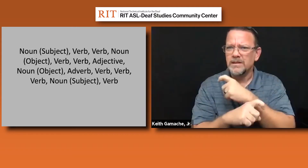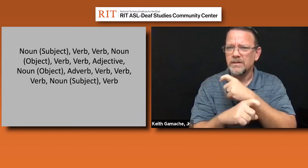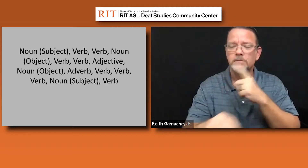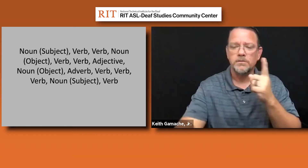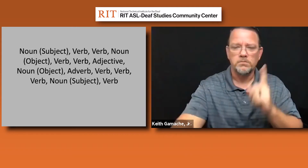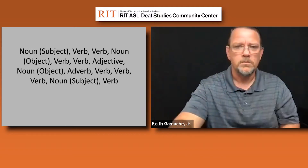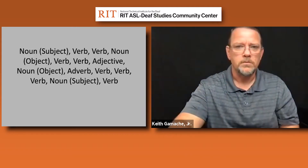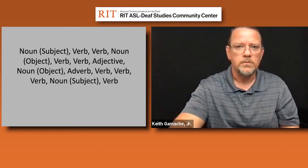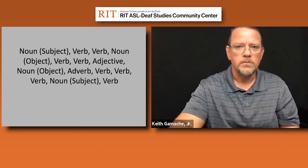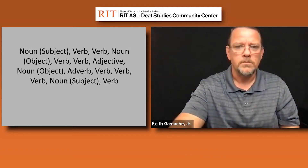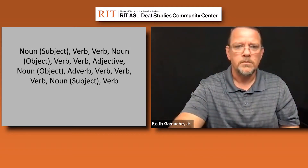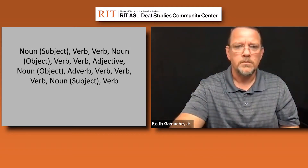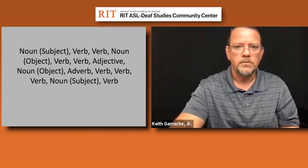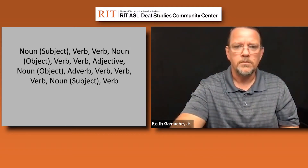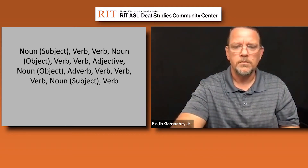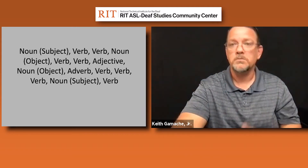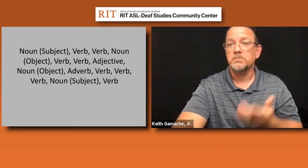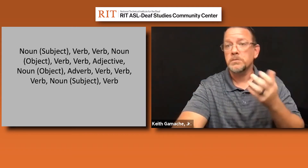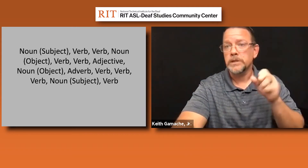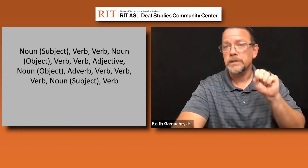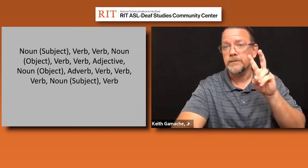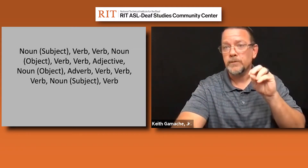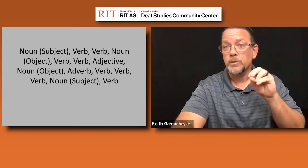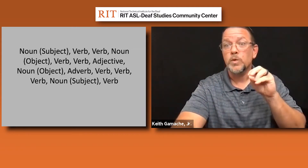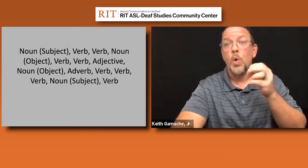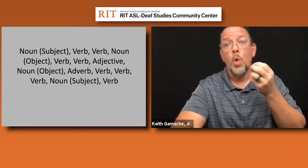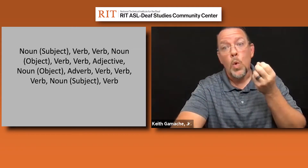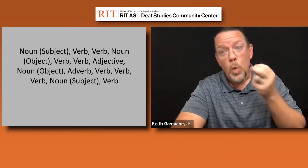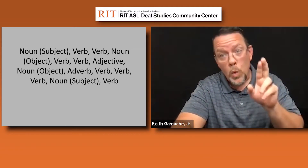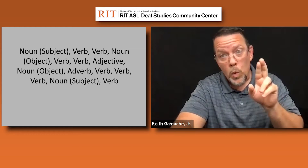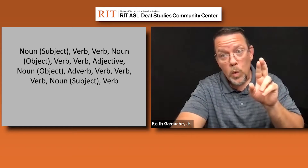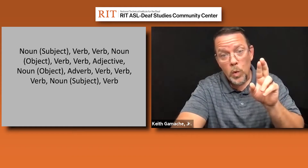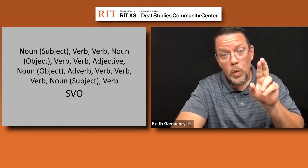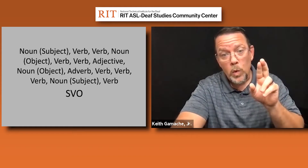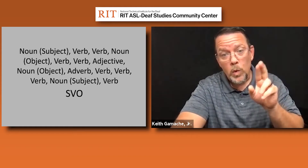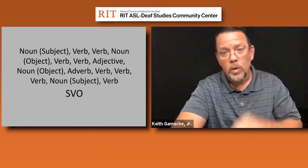Even though we made it more complex, it still follows the subject-verb-object,